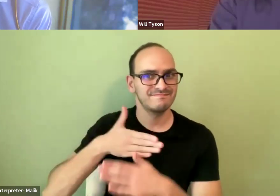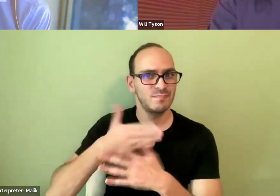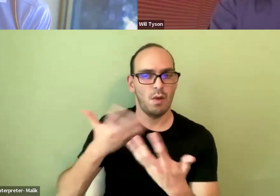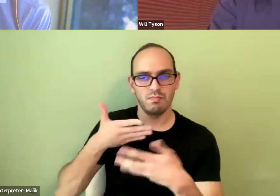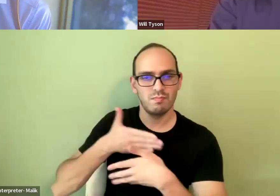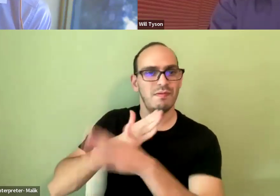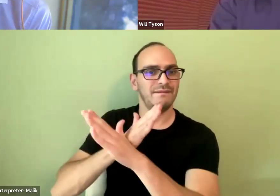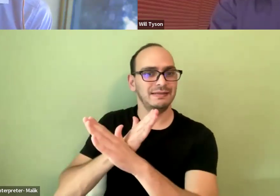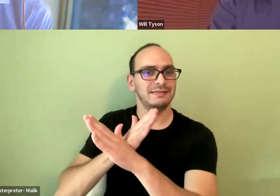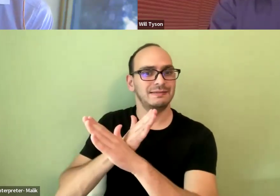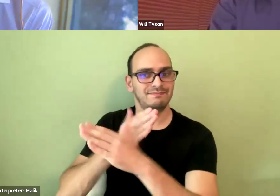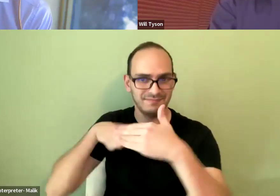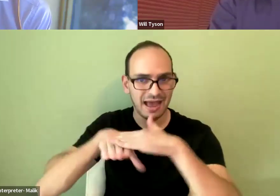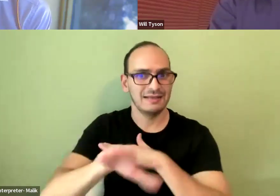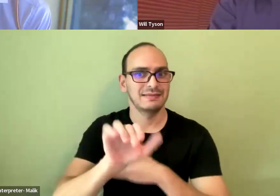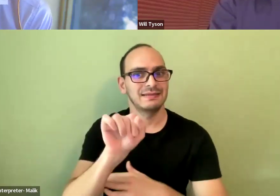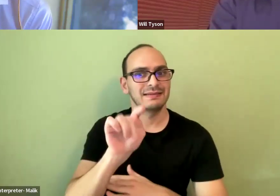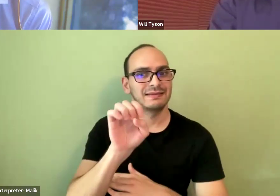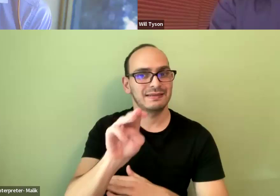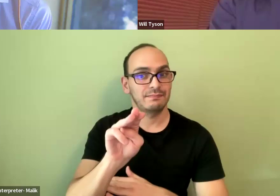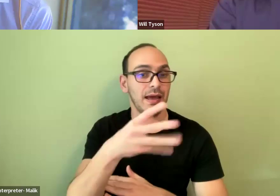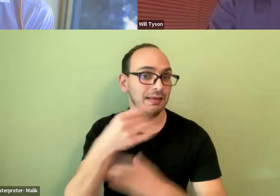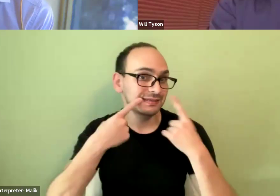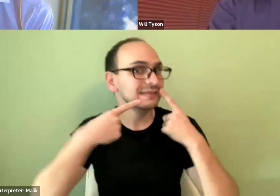service barriers to them accessing and succeeding in stem?